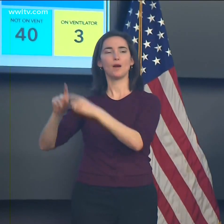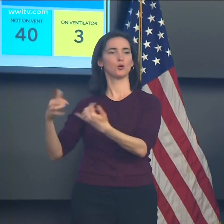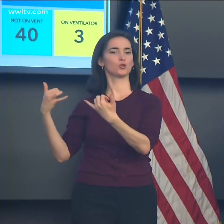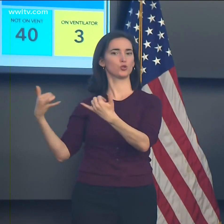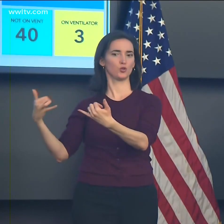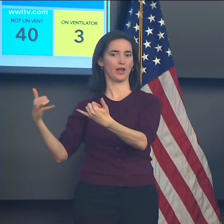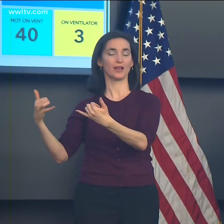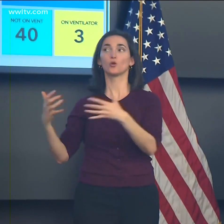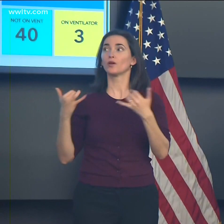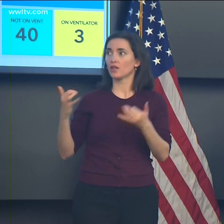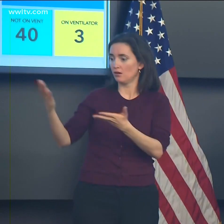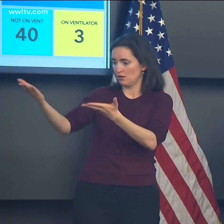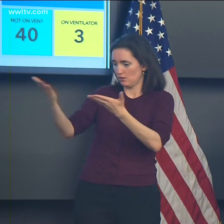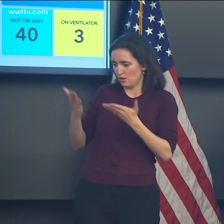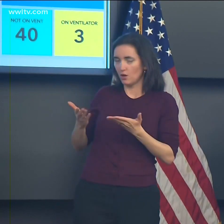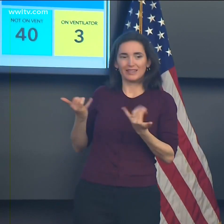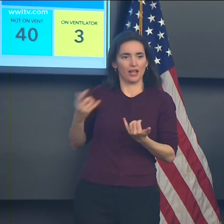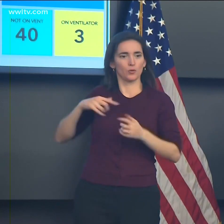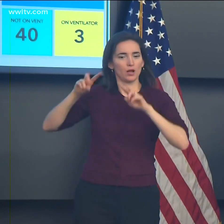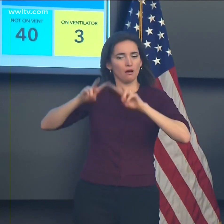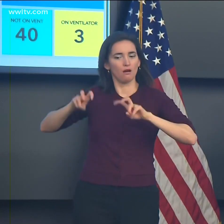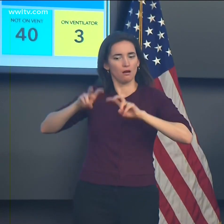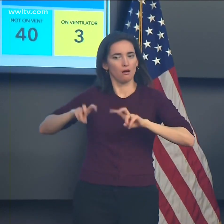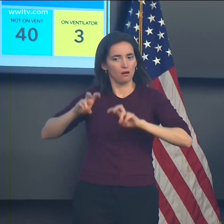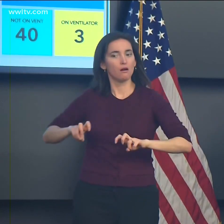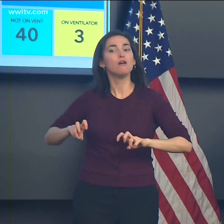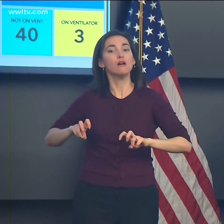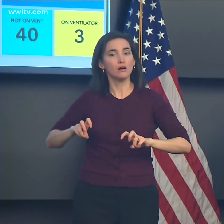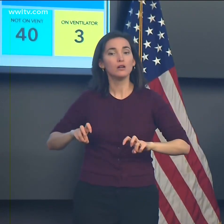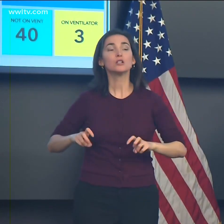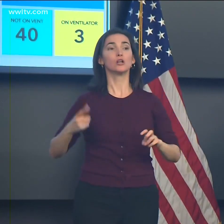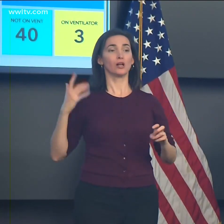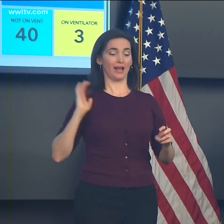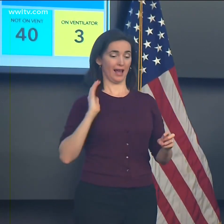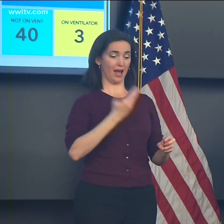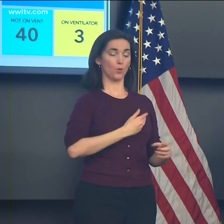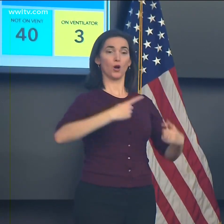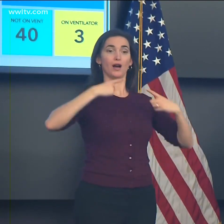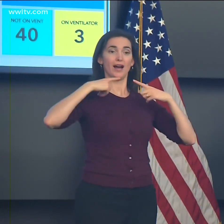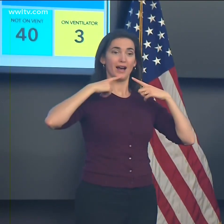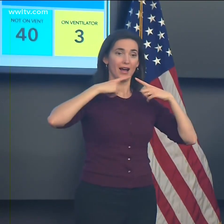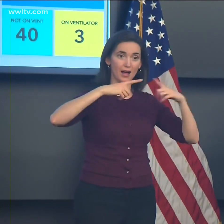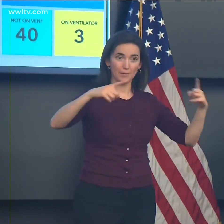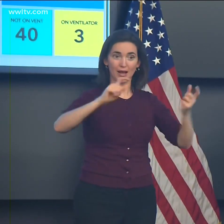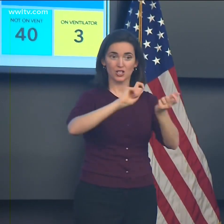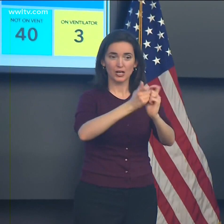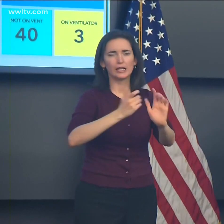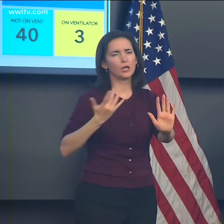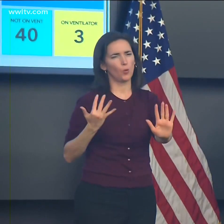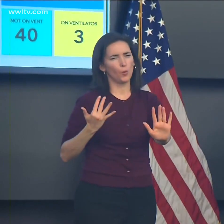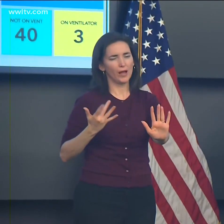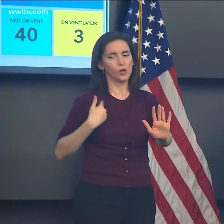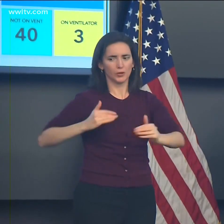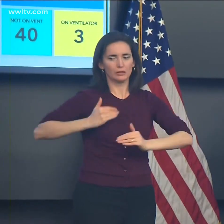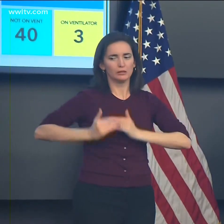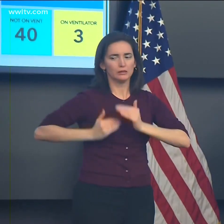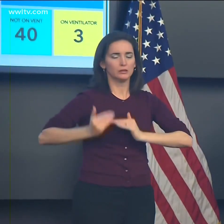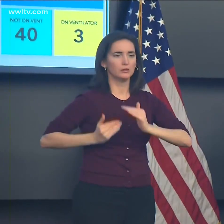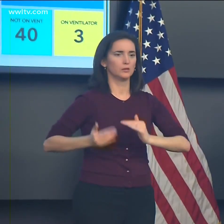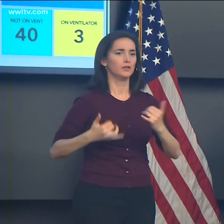STATES SHOULD NOW VACCINATE ANYONE OLDER STATES SHOULD NOW VACCINATE ANYONE OLDER THAN STATES SHOULD NOW VACCINATE ANYONE OLDER THAN 65 STATES SHOULD NOW VACCINATE ANYONE OLDER THAN 65 AS STATES SHOULD NOW VACCINATE ANYONE OLDER THAN 65 AS WELL STATES SHOULD NOW VACCINATE ANYONE OLDER THAN 65 AS WELL AS ANYONE OLDER THAN 65 AS WELL AS ANYONE OLDER THAN 65 AS WELL AS ANYONE ANYONE OLDER THAN 65 AS WELL AS ANYONE WHO'S ANYONE OLDER THAN 65 AS WELL AS ANYONE WHO'S YOUNGER ANYONE OLDER THAN 65 AS WELL AS ANYONE WHO'S YOUNGER WITH ANYONE WHO'S YOUNGER WITH ANYONE WHO'S YOUNGER WITH SERIOUS ANYONE WHO'S YOUNGER WITH SERIOUS HEALTH ANYONE WHO'S YOUNGER WITH SERIOUS HEALTH ISSUES. SERIOUS HEALTH ISSUES. SERIOUS HEALTH ISSUES. WE'RE SERIOUS HEALTH ISSUES. WE'RE >> SERIOUS HEALTH ISSUES. WE'RE >> STILL SERIOUS HEALTH ISSUES. WE'RE >> STILL TAKING SERIOUS HEALTH ISSUES. WE'RE >> STILL TAKING A SERIOUS HEALTH ISSUES. WE'RE >> STILL TAKING A GOOD WE'RE >> STILL TAKING A GOOD WE'RE >> STILL TAKING A GOOD CLOSE WE'RE >> STILL TAKING A GOOD CLOSE LOOK WE'RE >> STILL TAKING A GOOD CLOSE LOOK AT WE'RE >> STILL TAKING A GOOD CLOSE LOOK AT THAT WE'RE >> STILL TAKING A GOOD CLOSE LOOK AT THAT AND